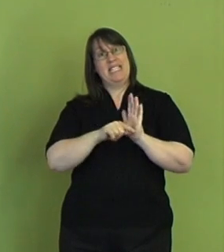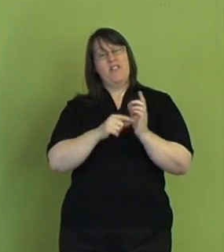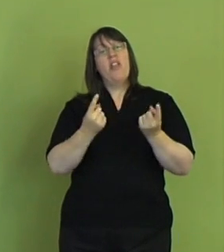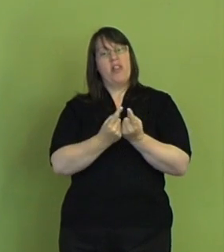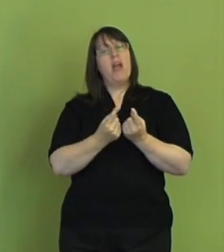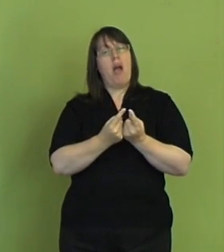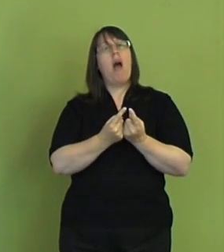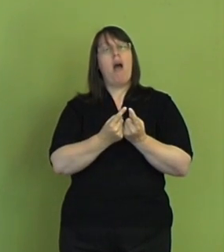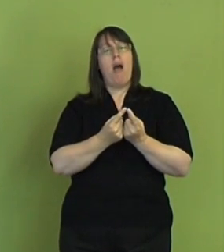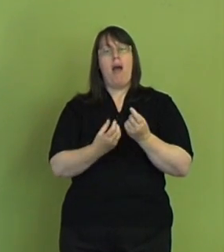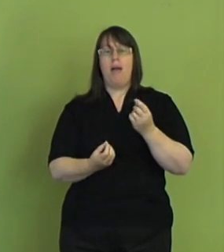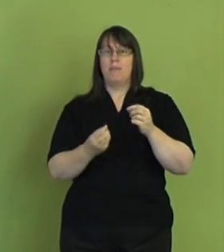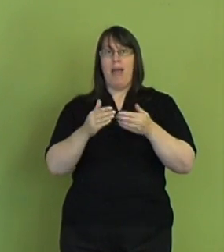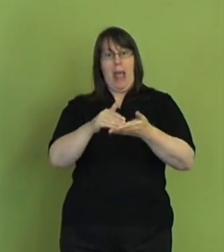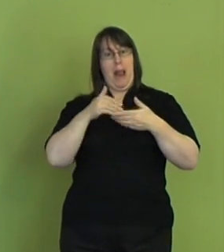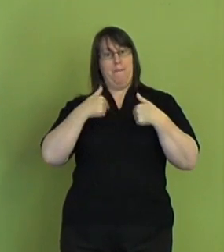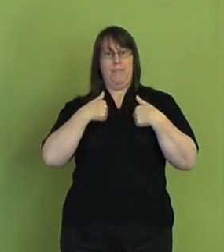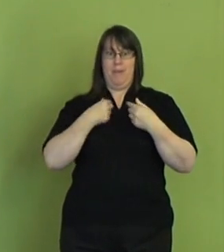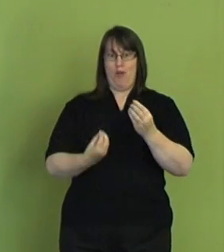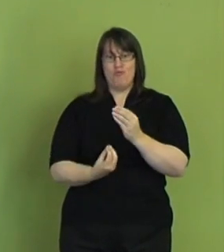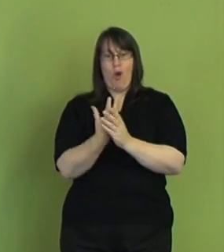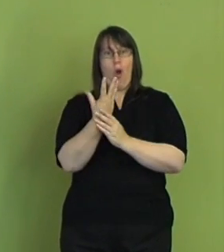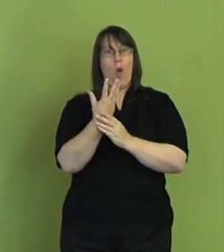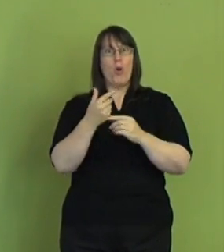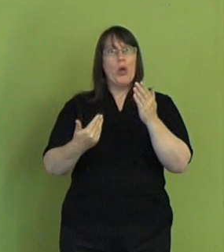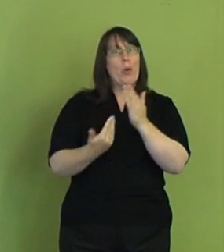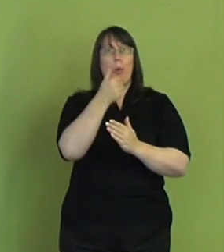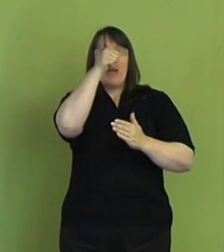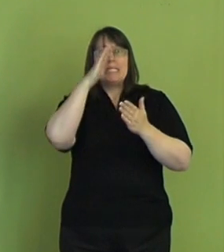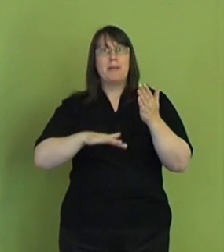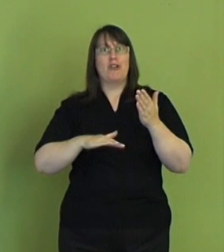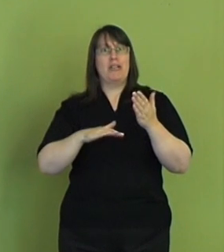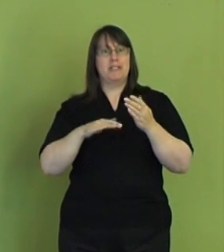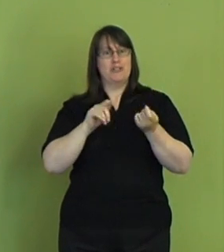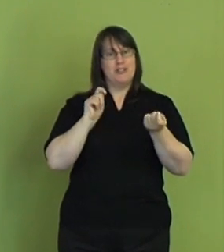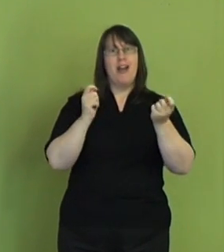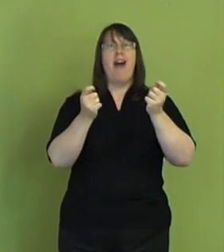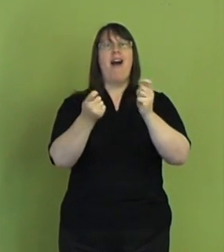for new growth, new experiences, and new opportunities.